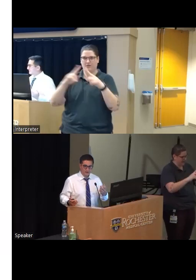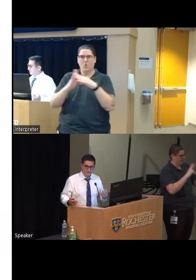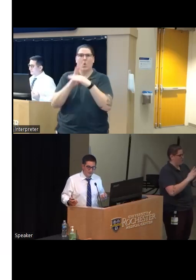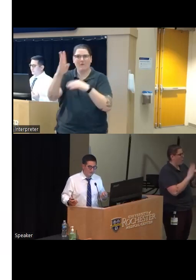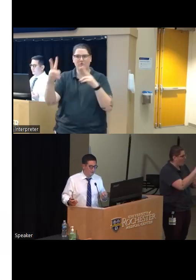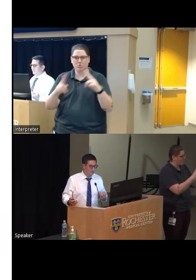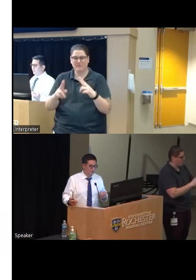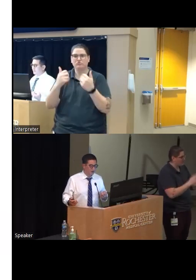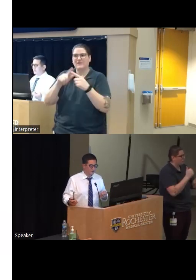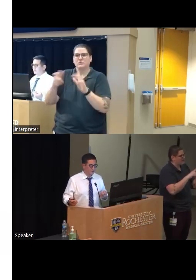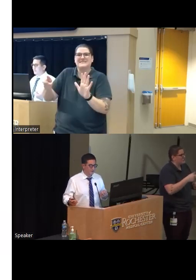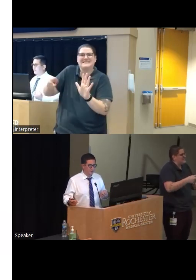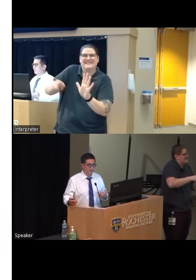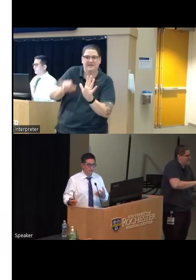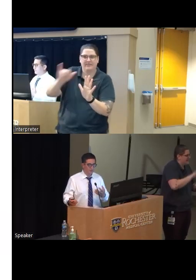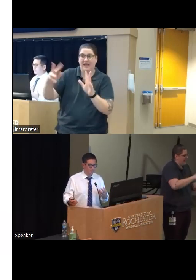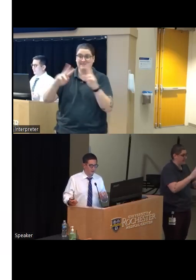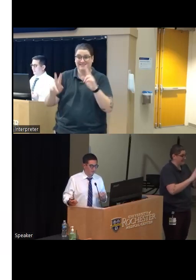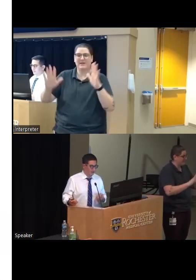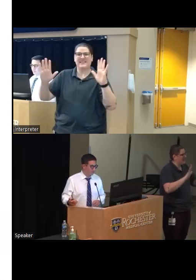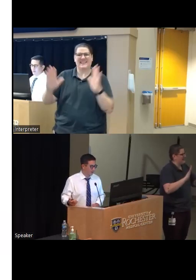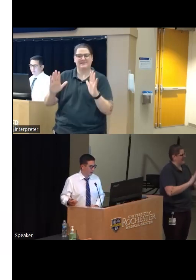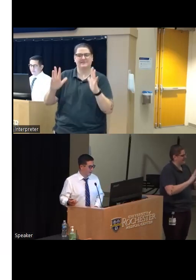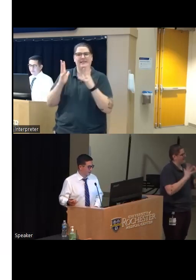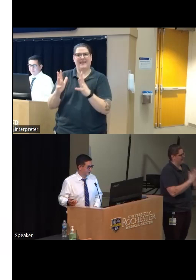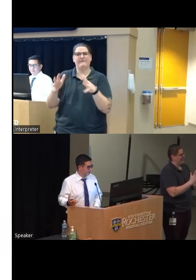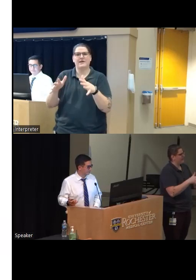try and dampen some of that process down and hopefully be able to help patients